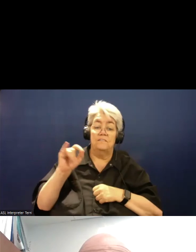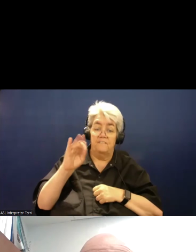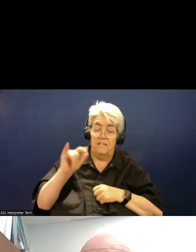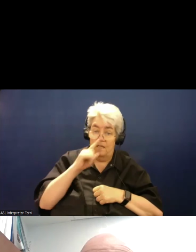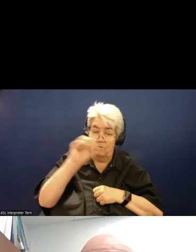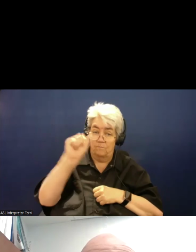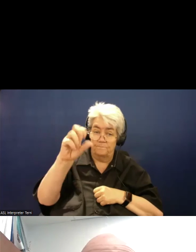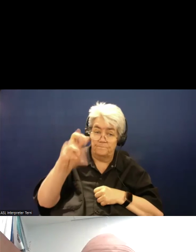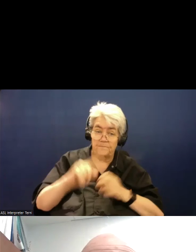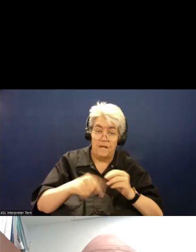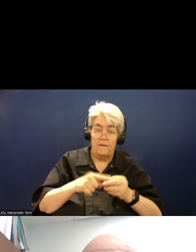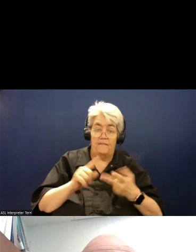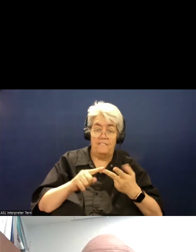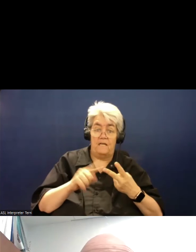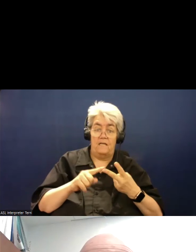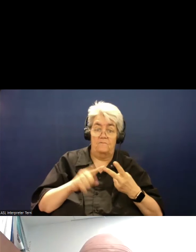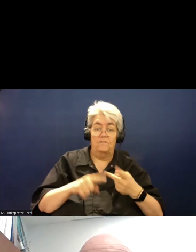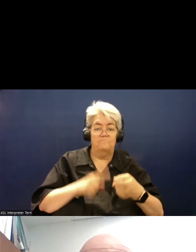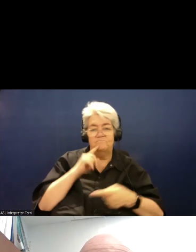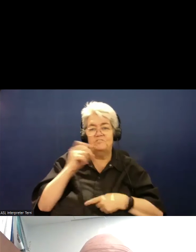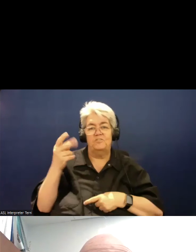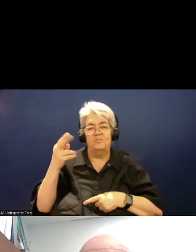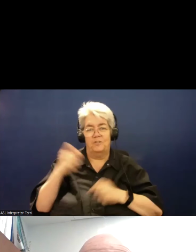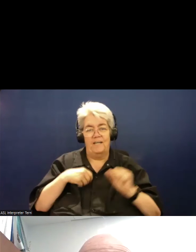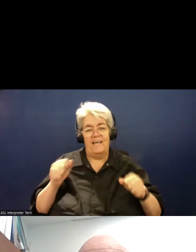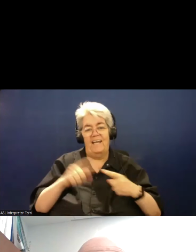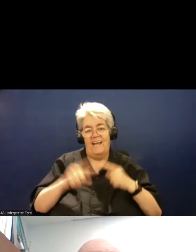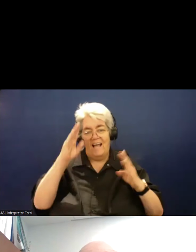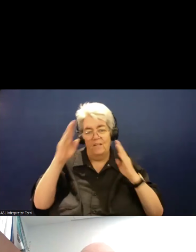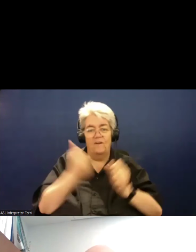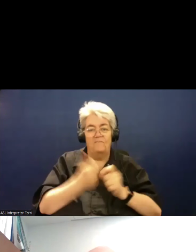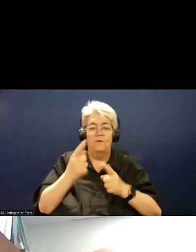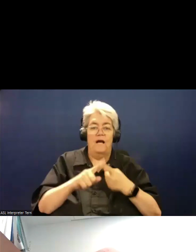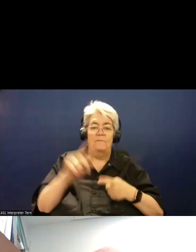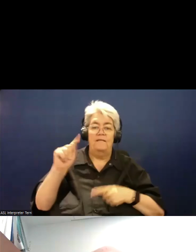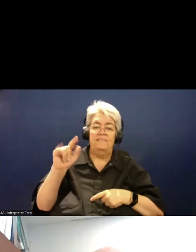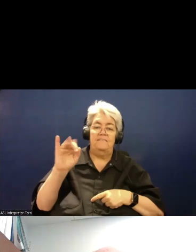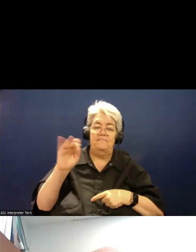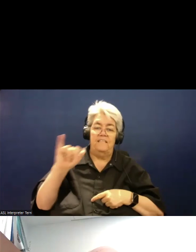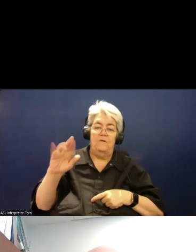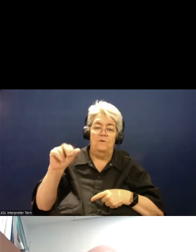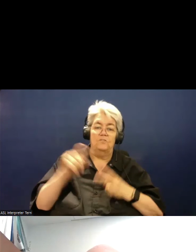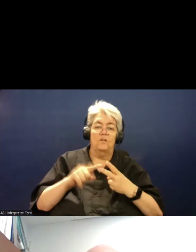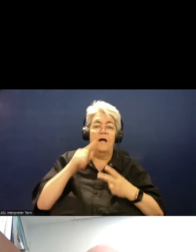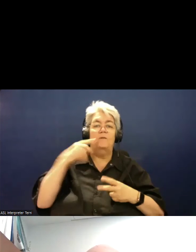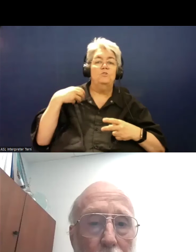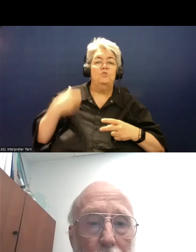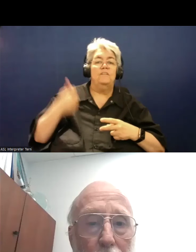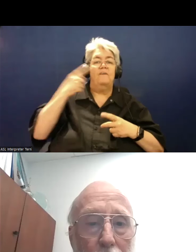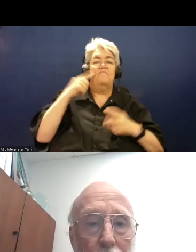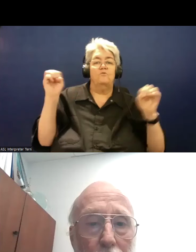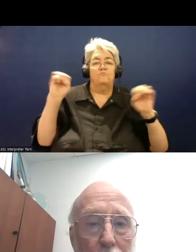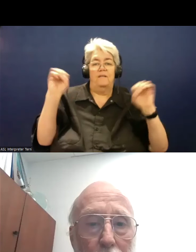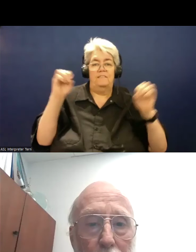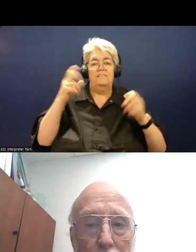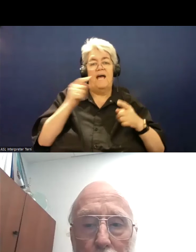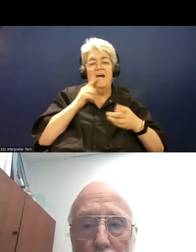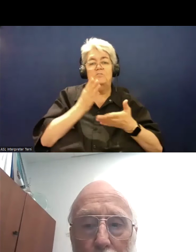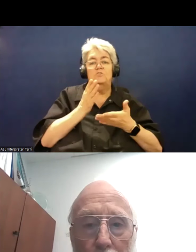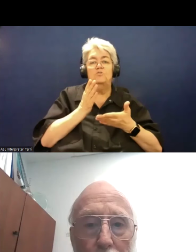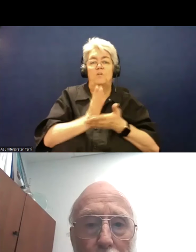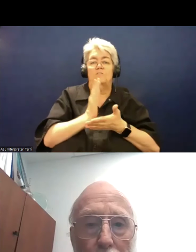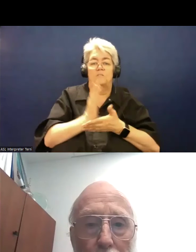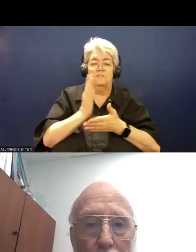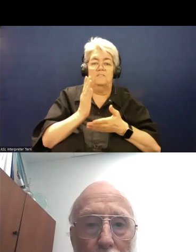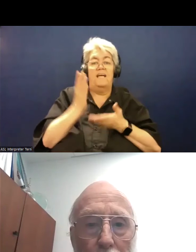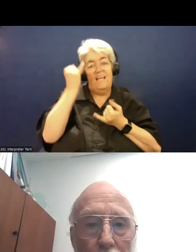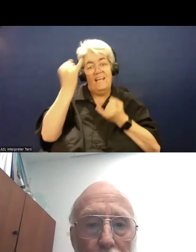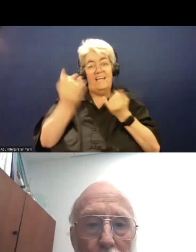: THANK YOU. I AM TIFFANY. CHIEF OF SAMHSA'S INITIATIVES.